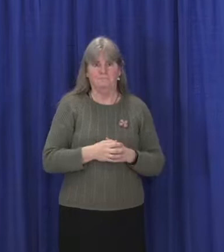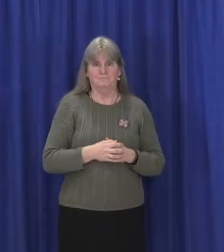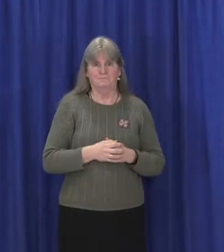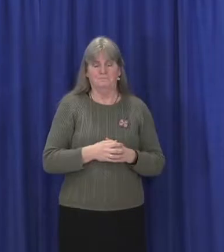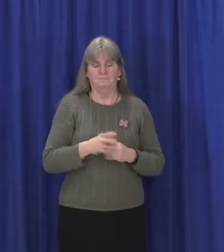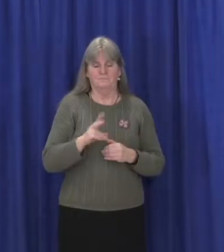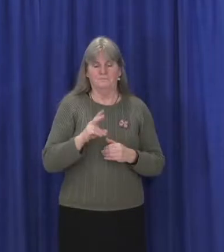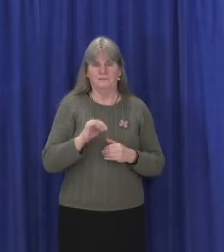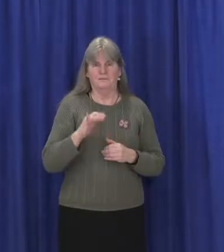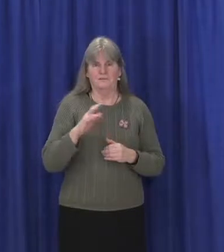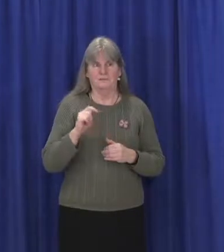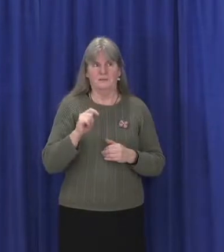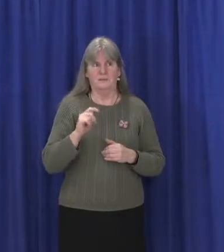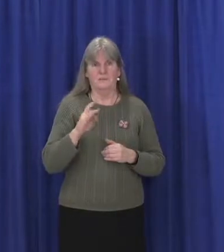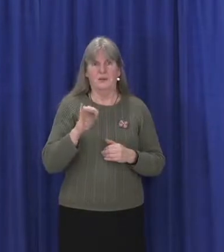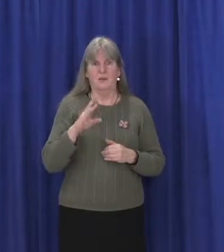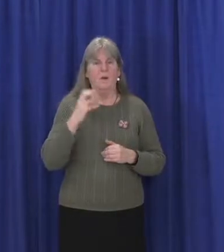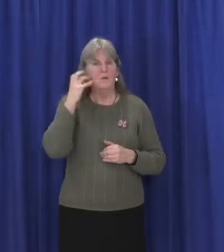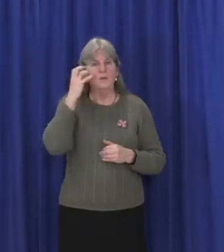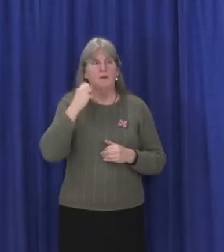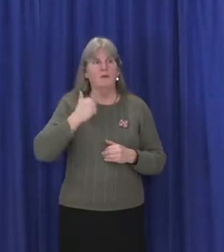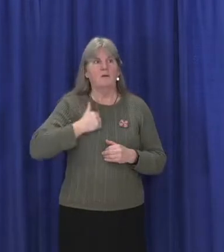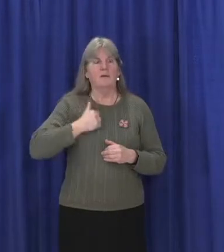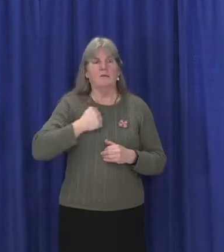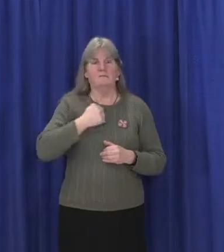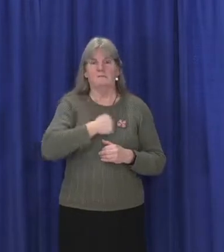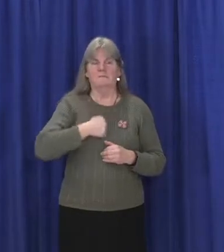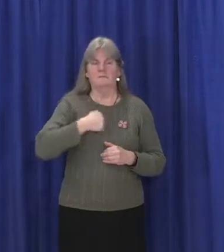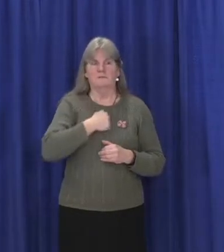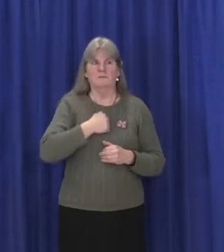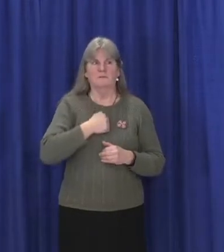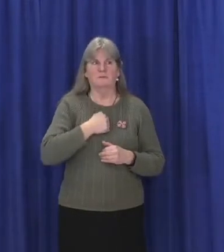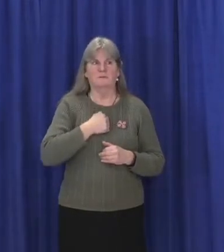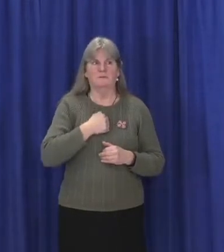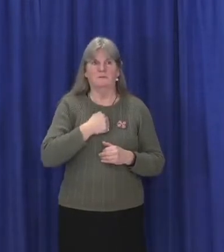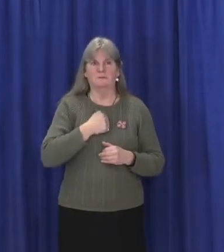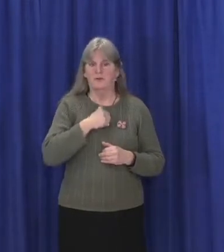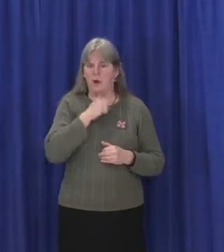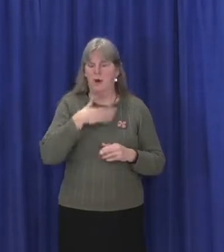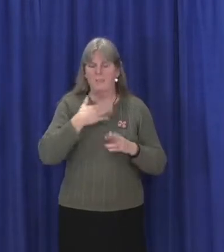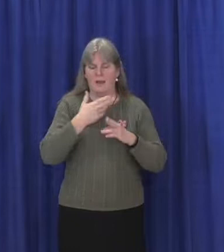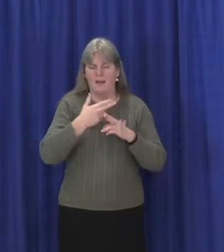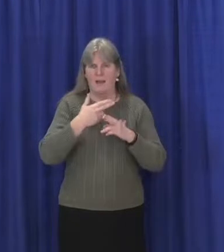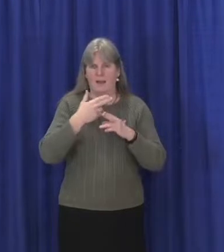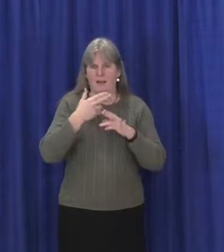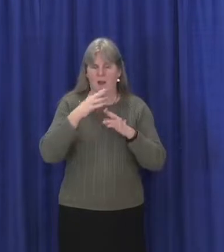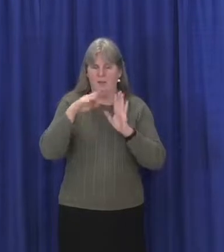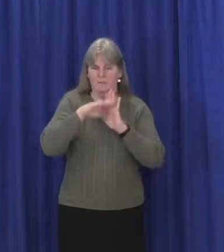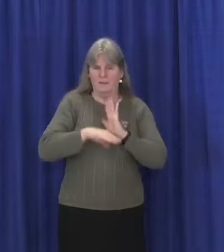Bonnay, Radio Canada. And apologies Vincent, I did not have you on my list here. Please note that there is no